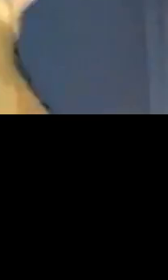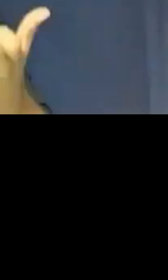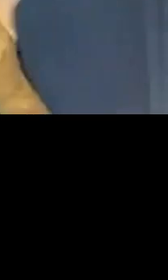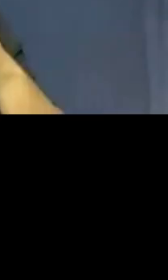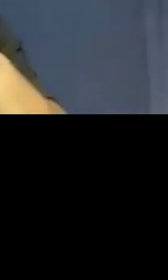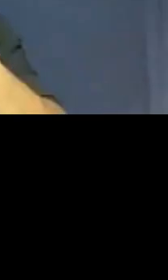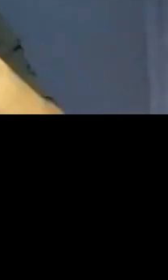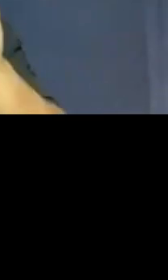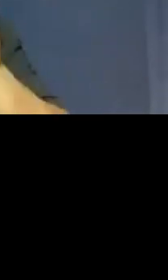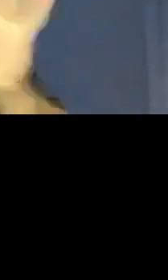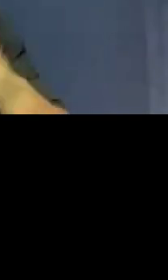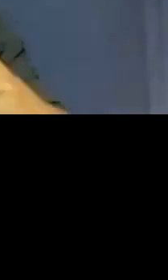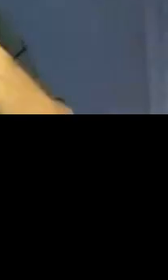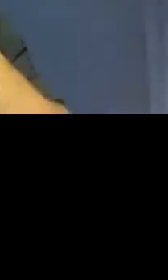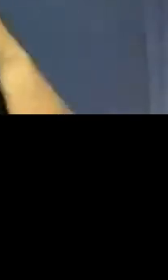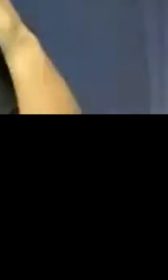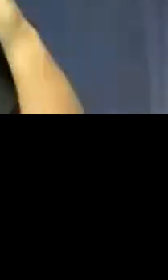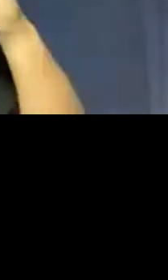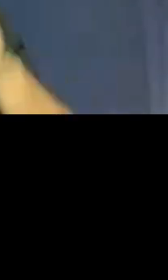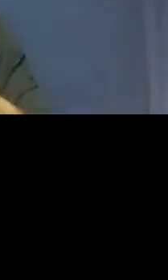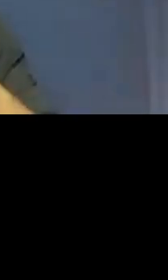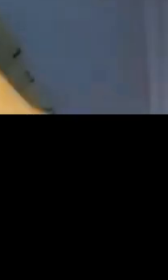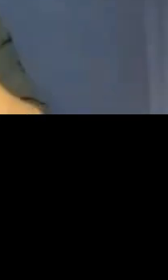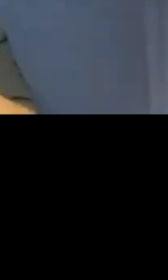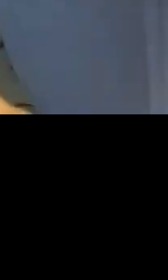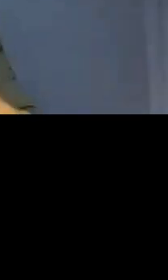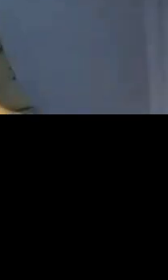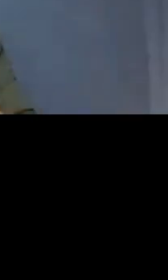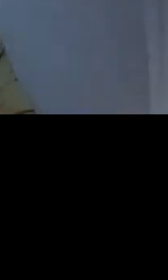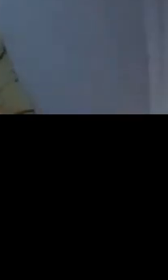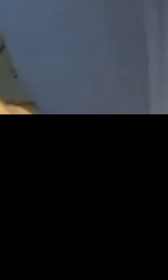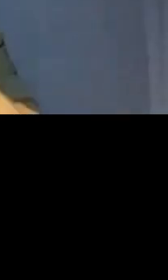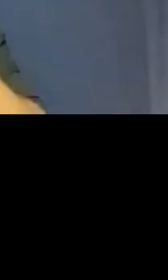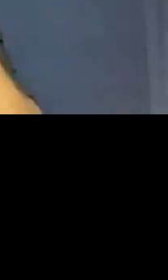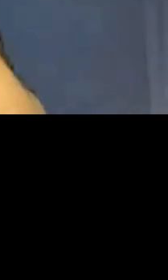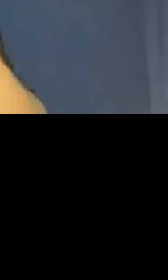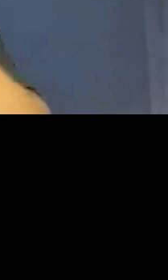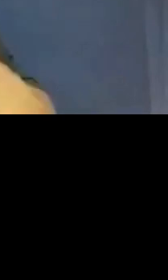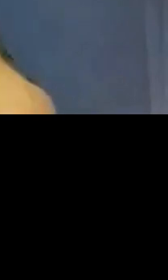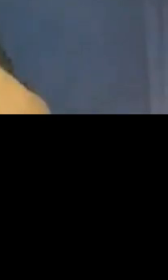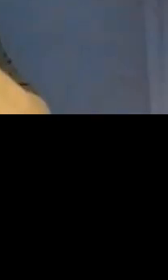the webinar? Yeah, a quick one I see is from Janice about,